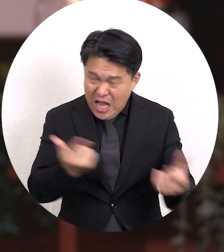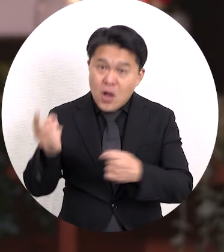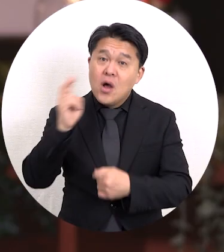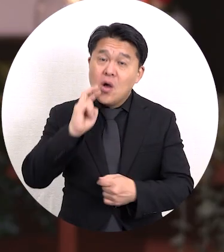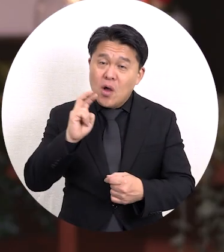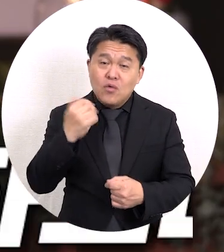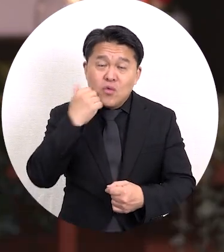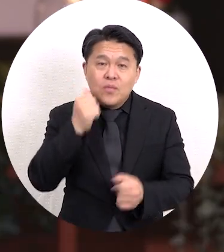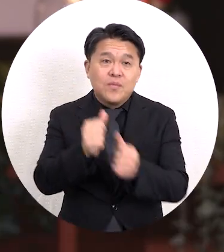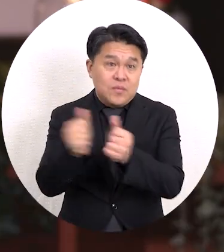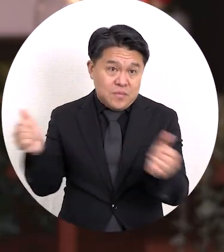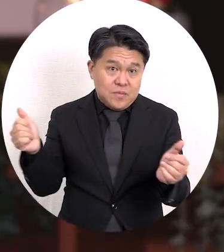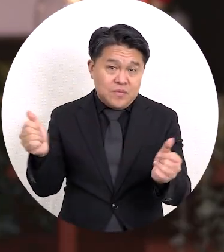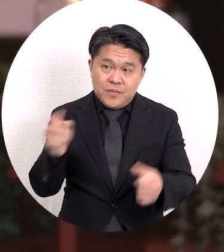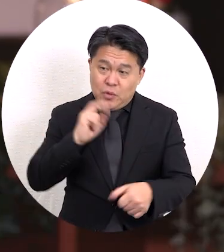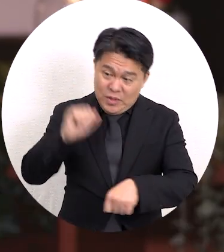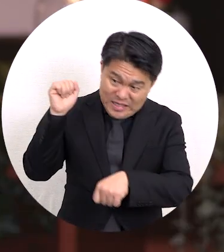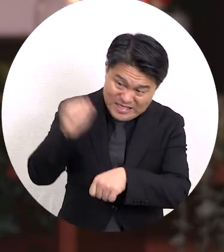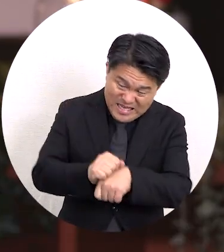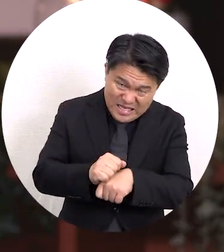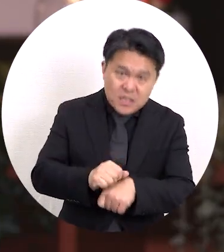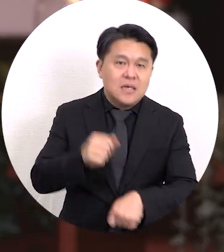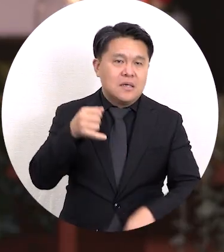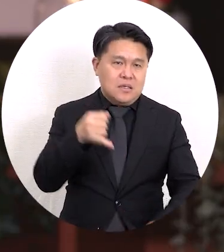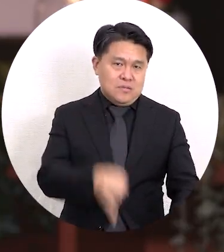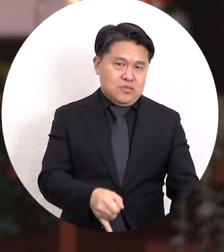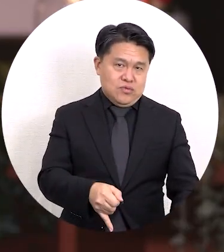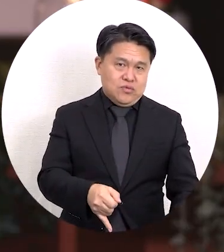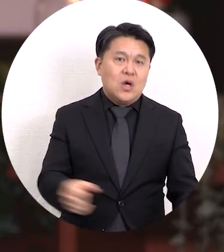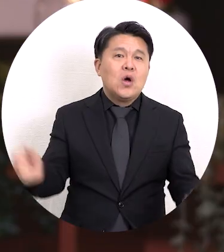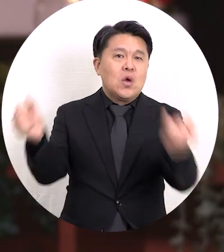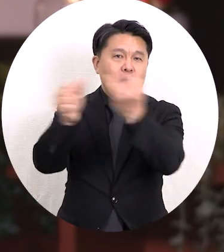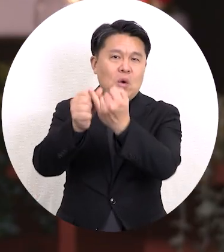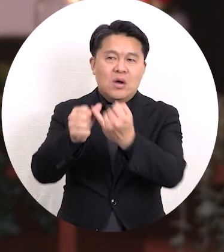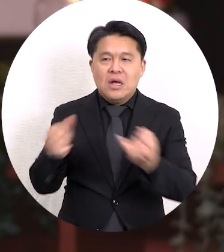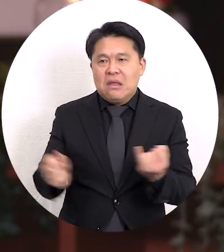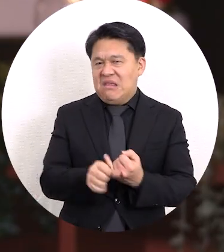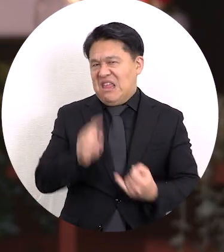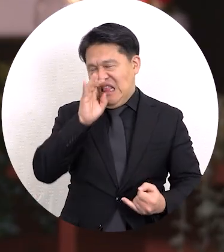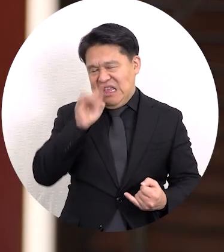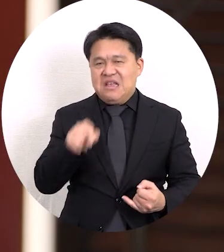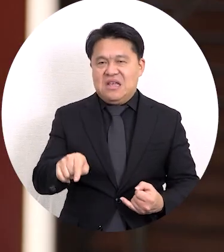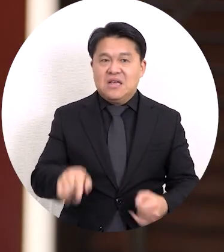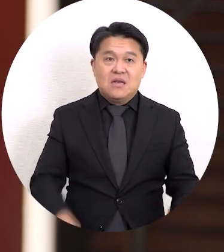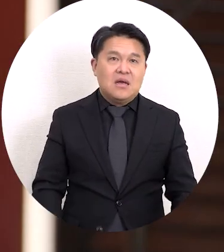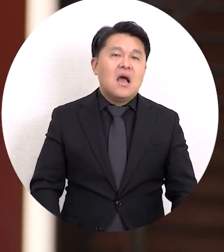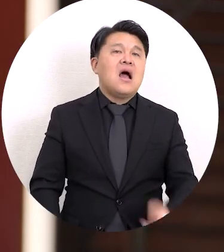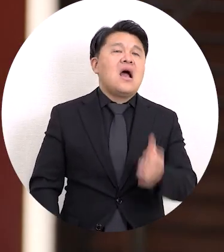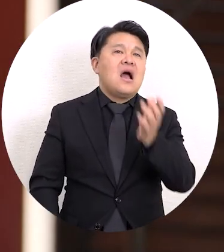the better the song or the groove, the more attractive they are to potential mates. Oh like my personal talent.